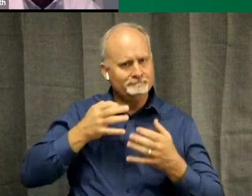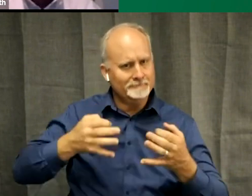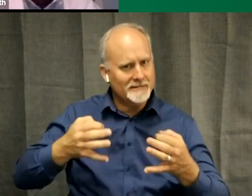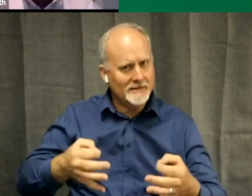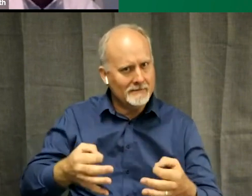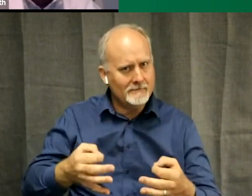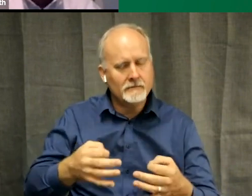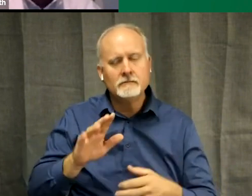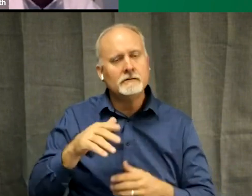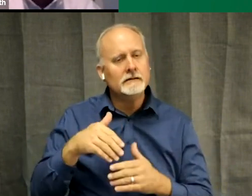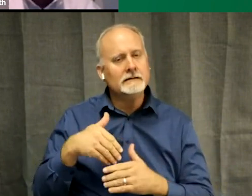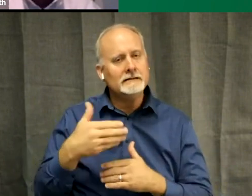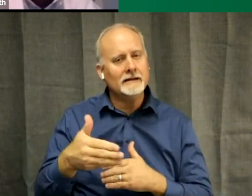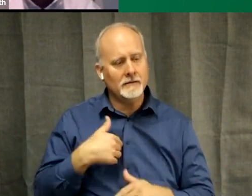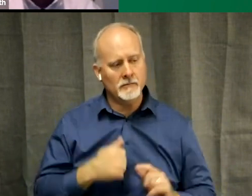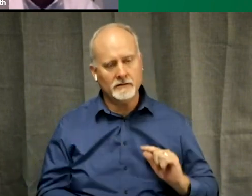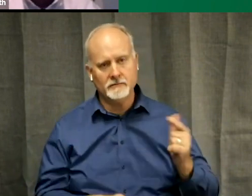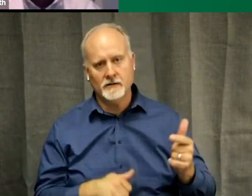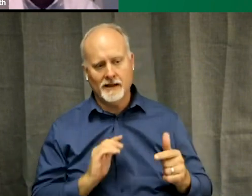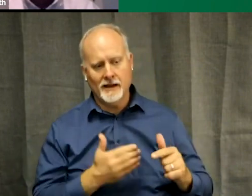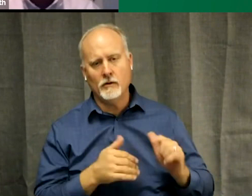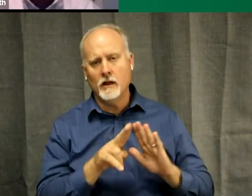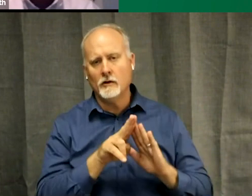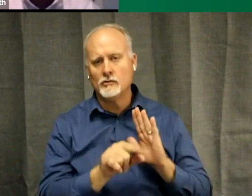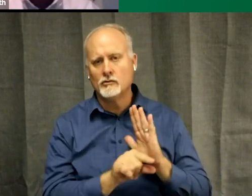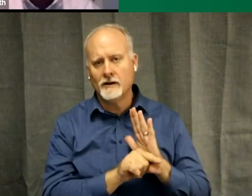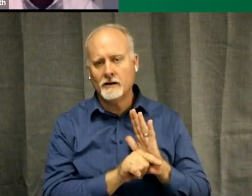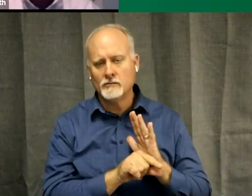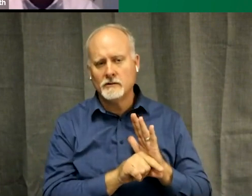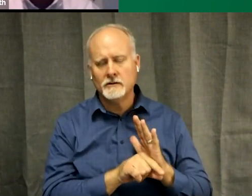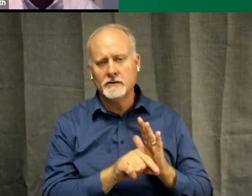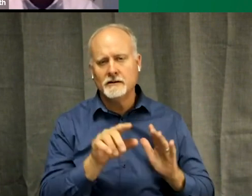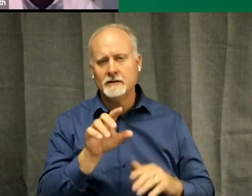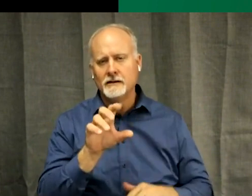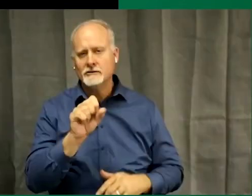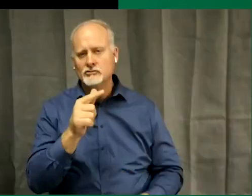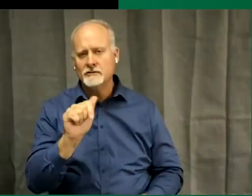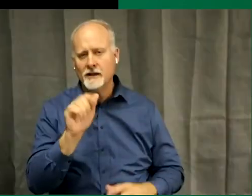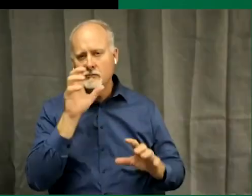next i'll pass it off to our undergraduate student government association president tyler hung tyler